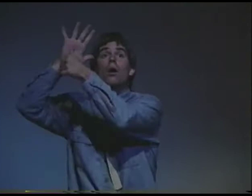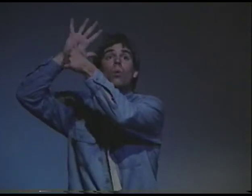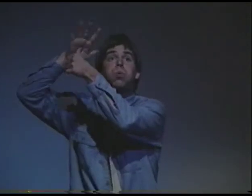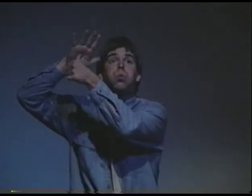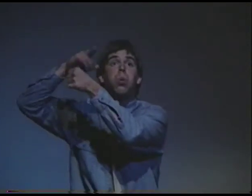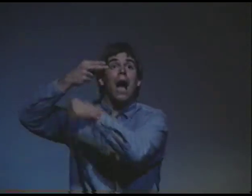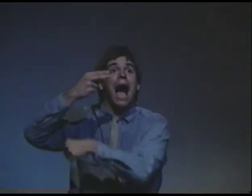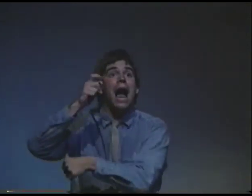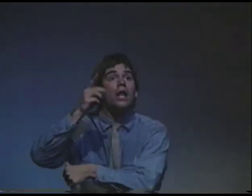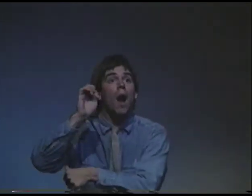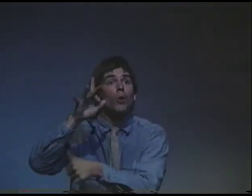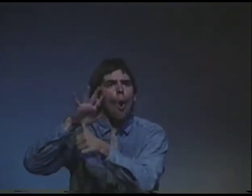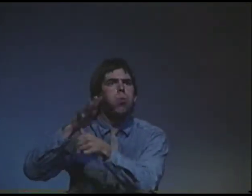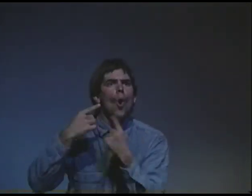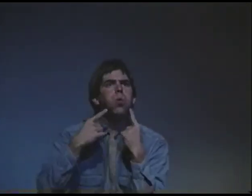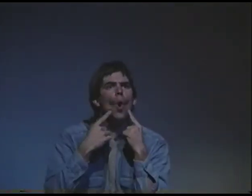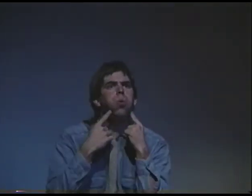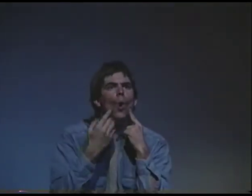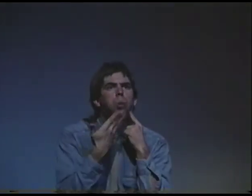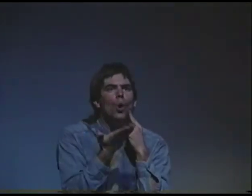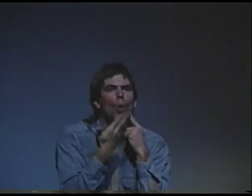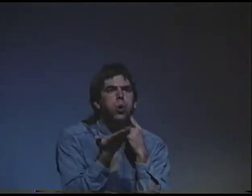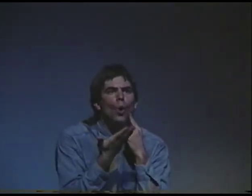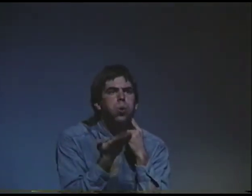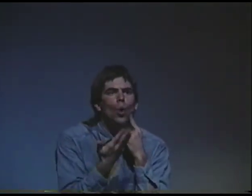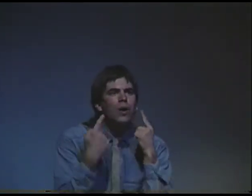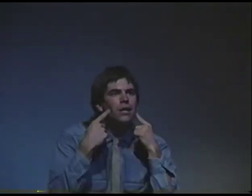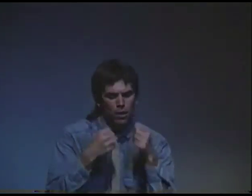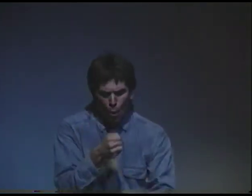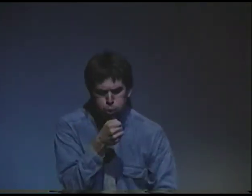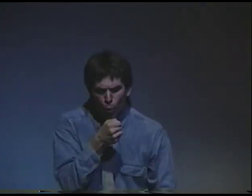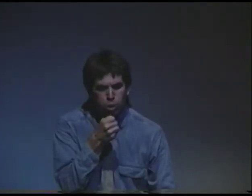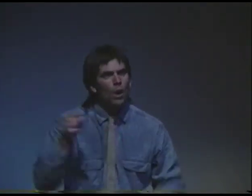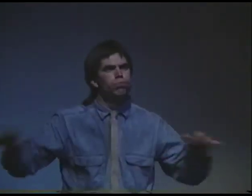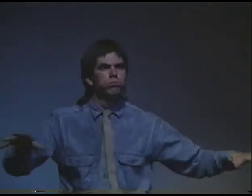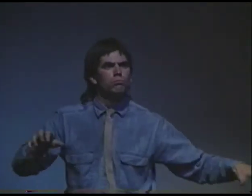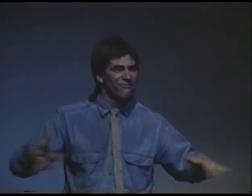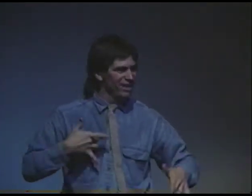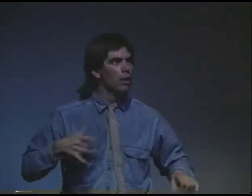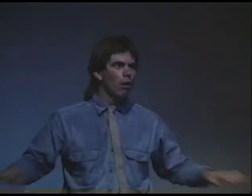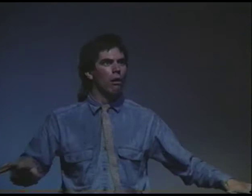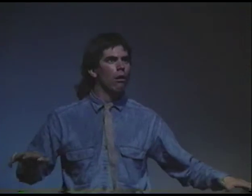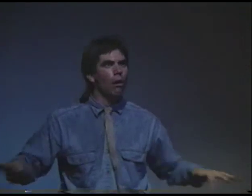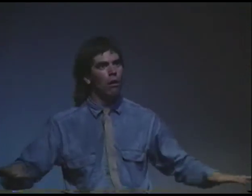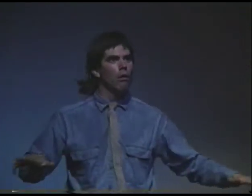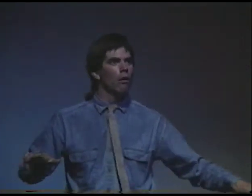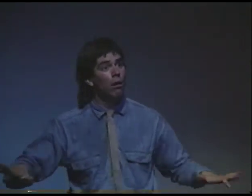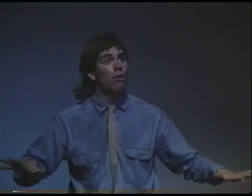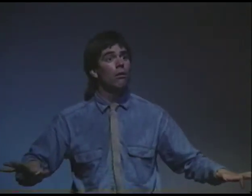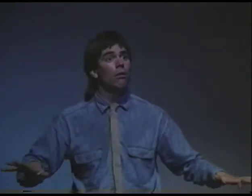He'll just say, chopper, helicopter, and make the sound. [MAKES HELICOPTER SOUND] Like that.